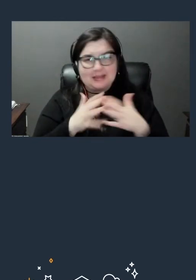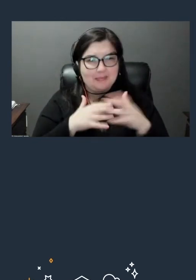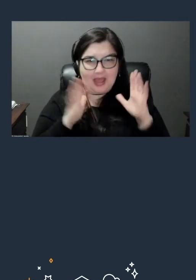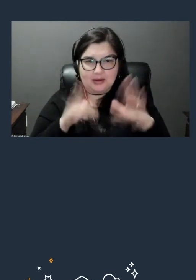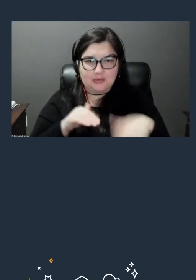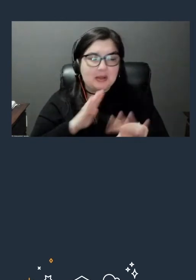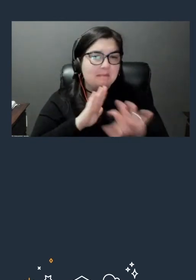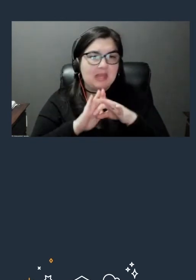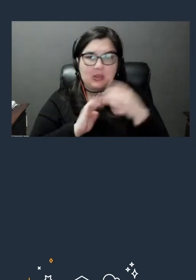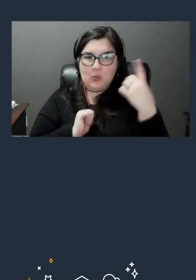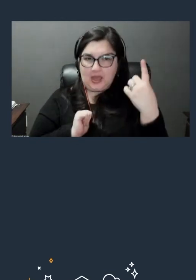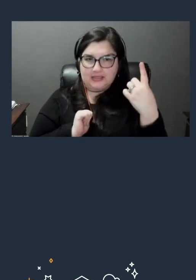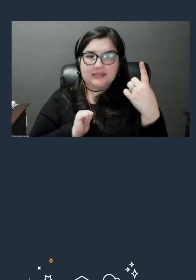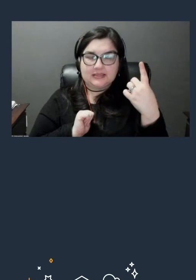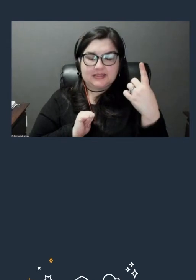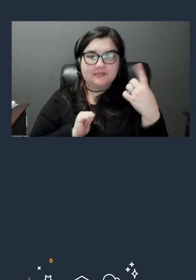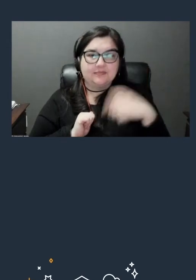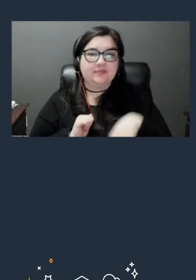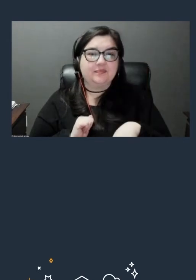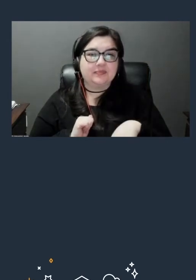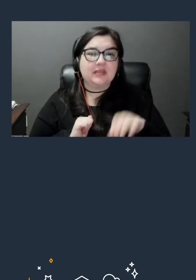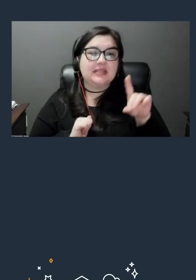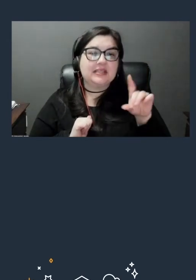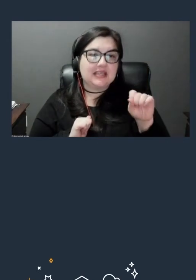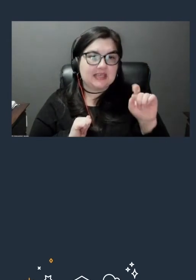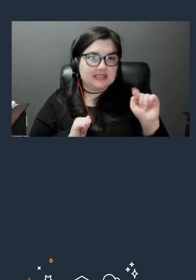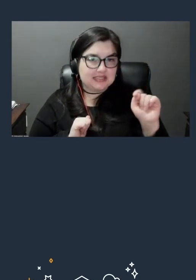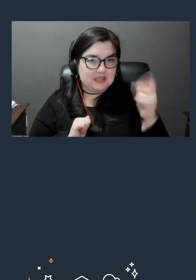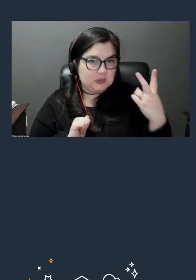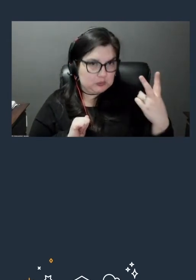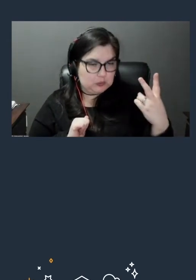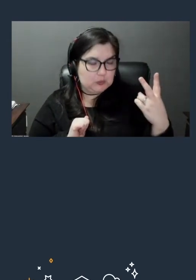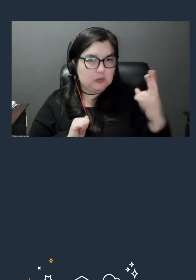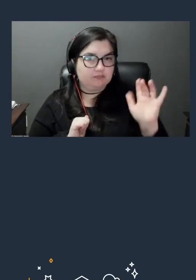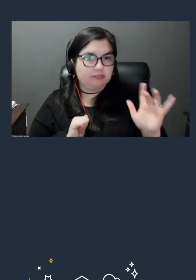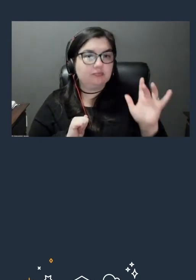So I'm gonna pick up dst2 here and I will upload some new objects.